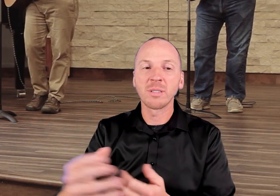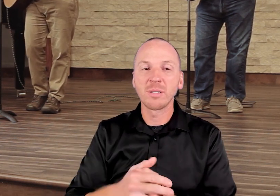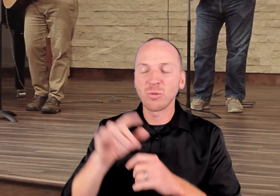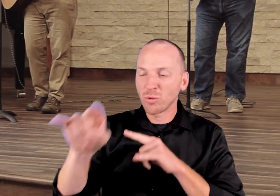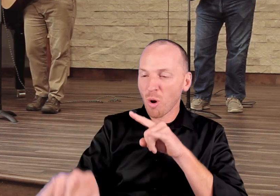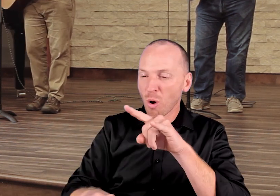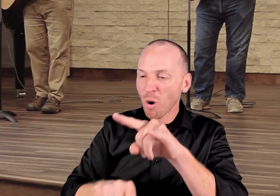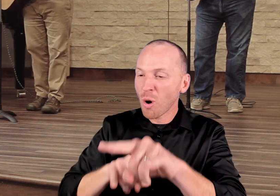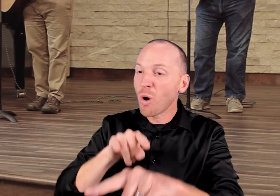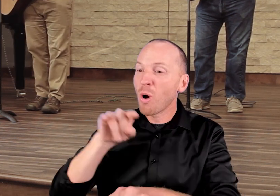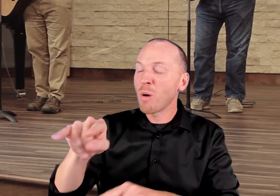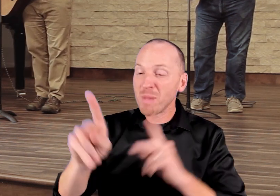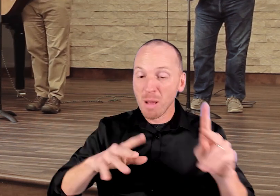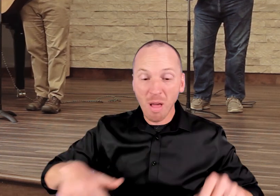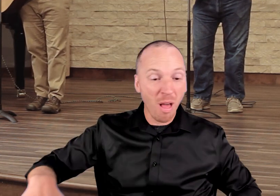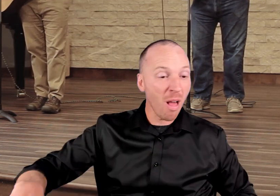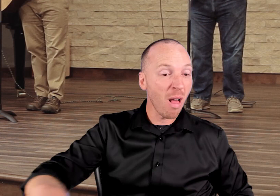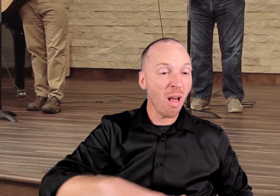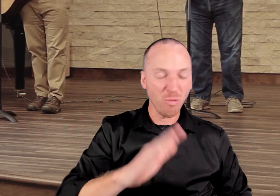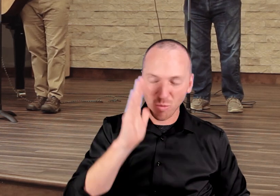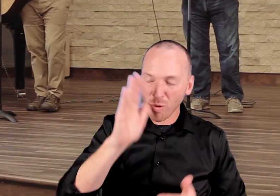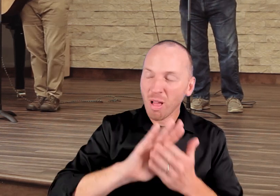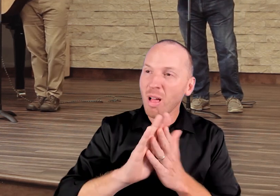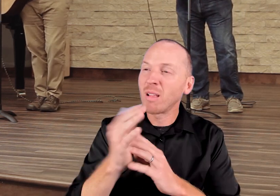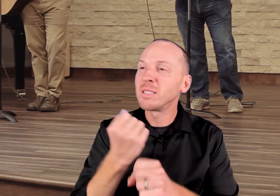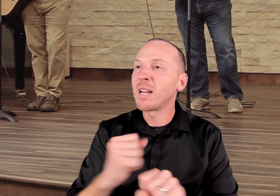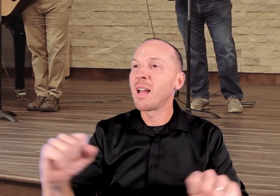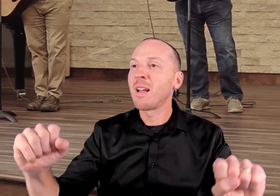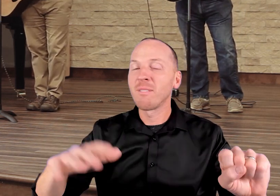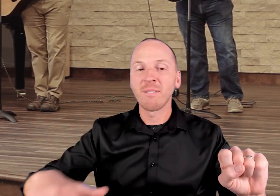Scorned by the ones he came to save.